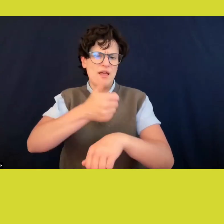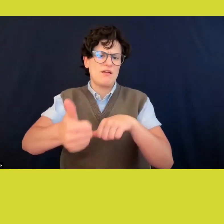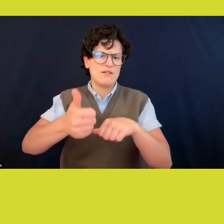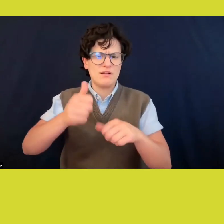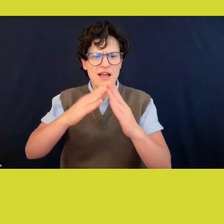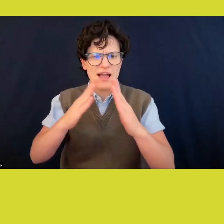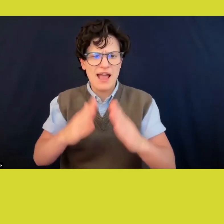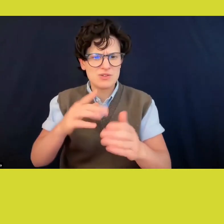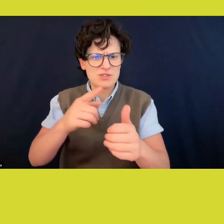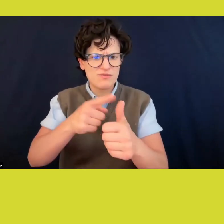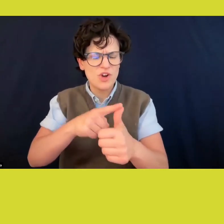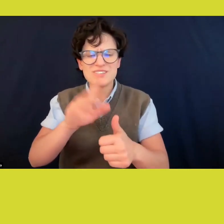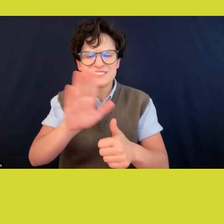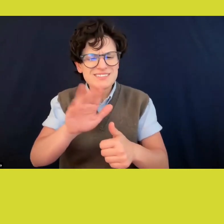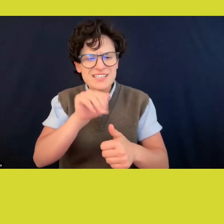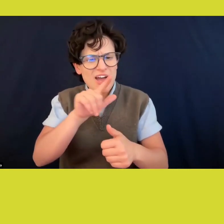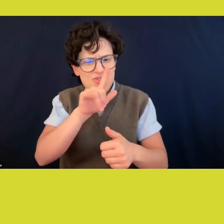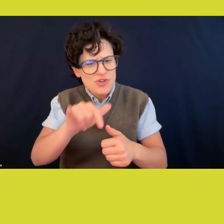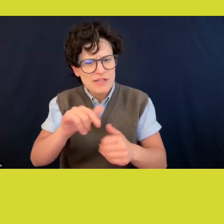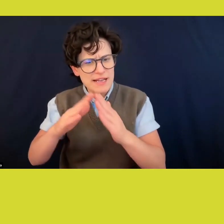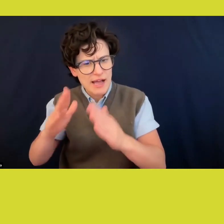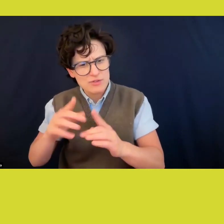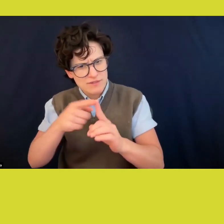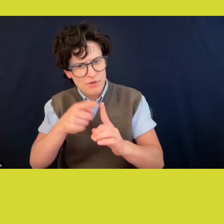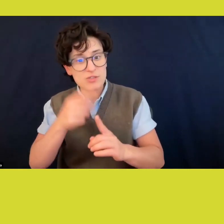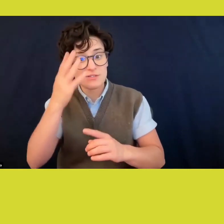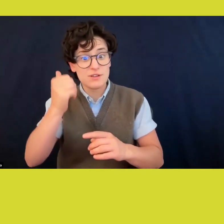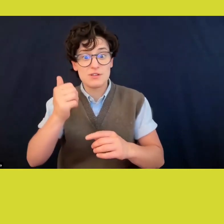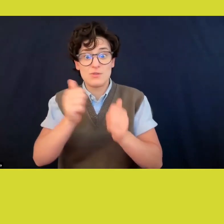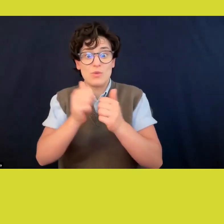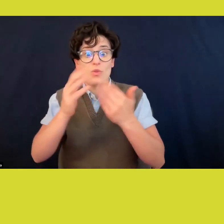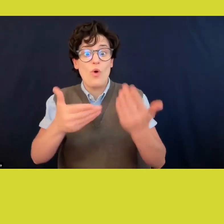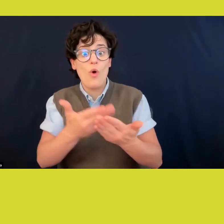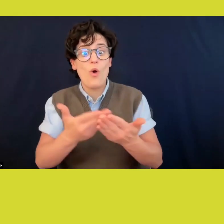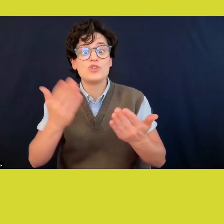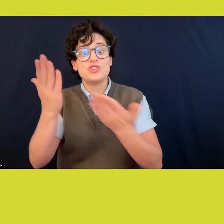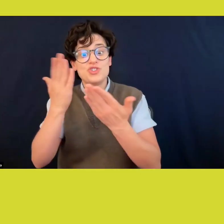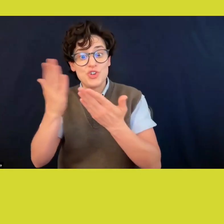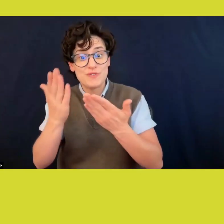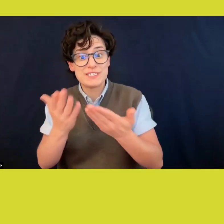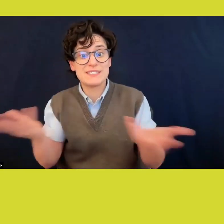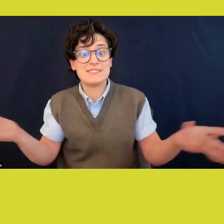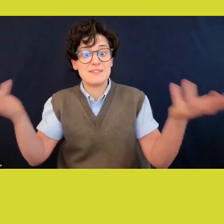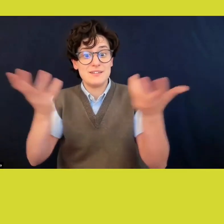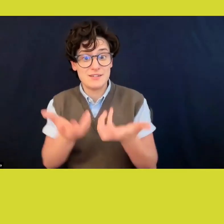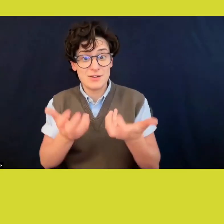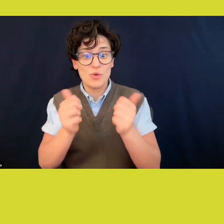Housing First is very effective. And I'm just one of the success stories of the Housing First model.